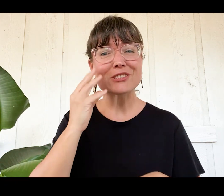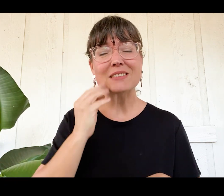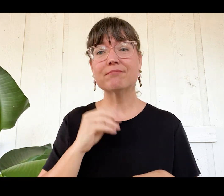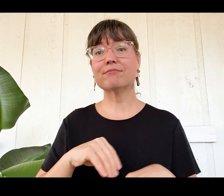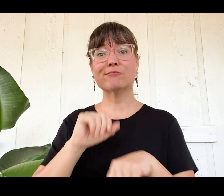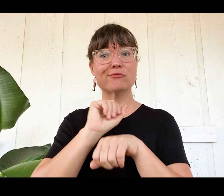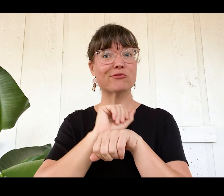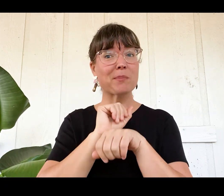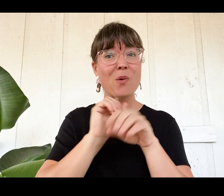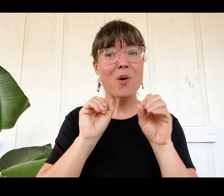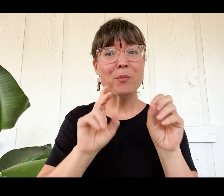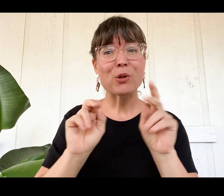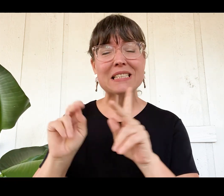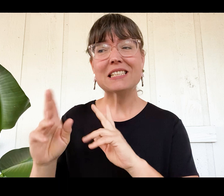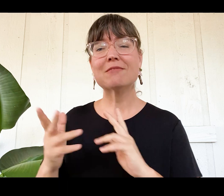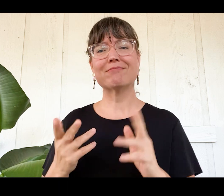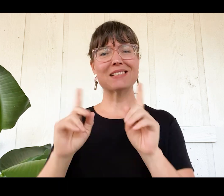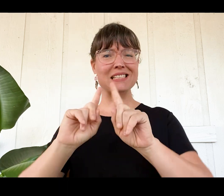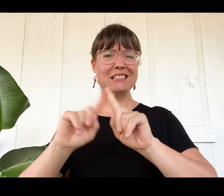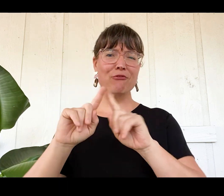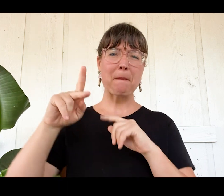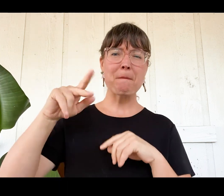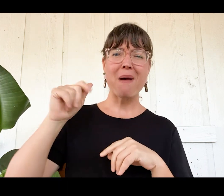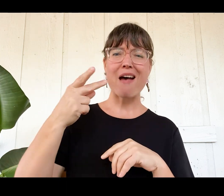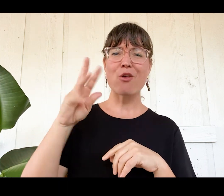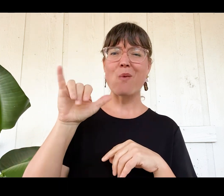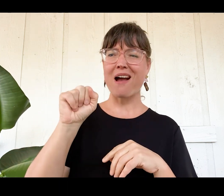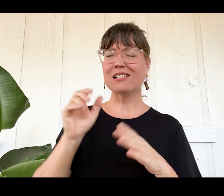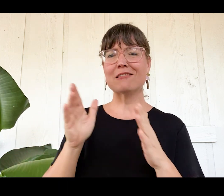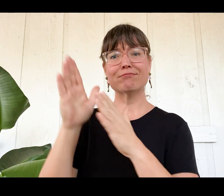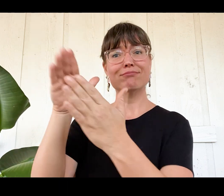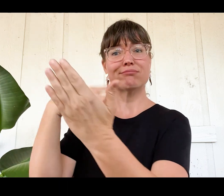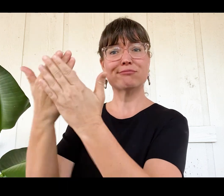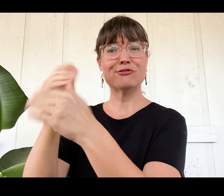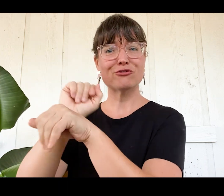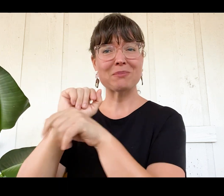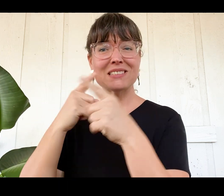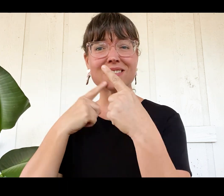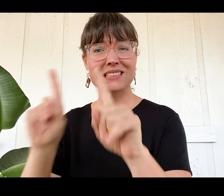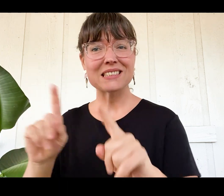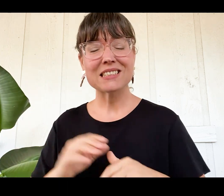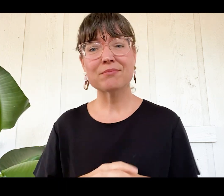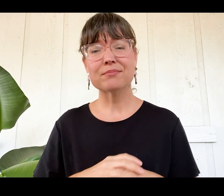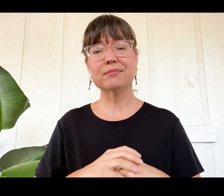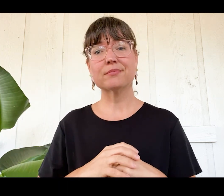experiences, job opportunities, and various pathways that lead to successful employment.